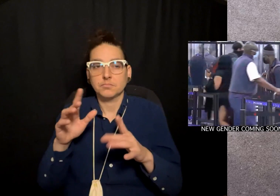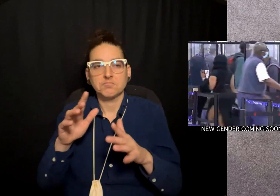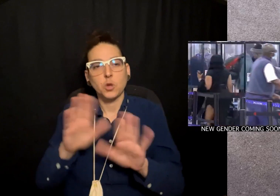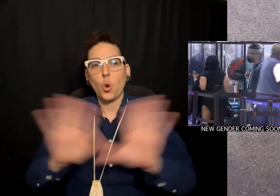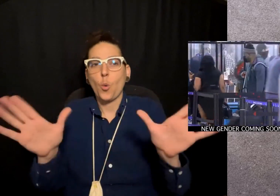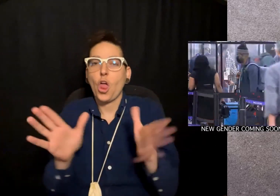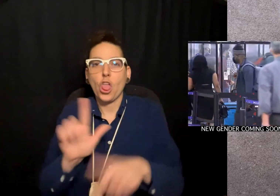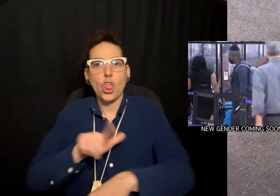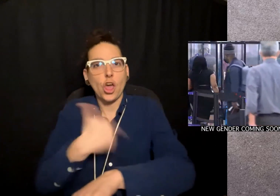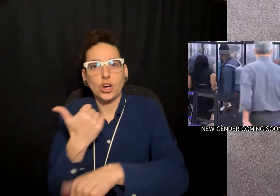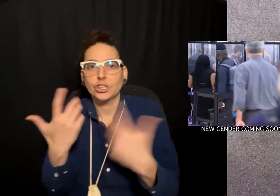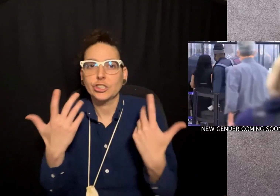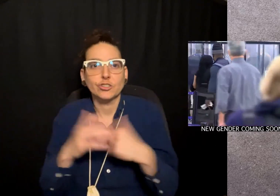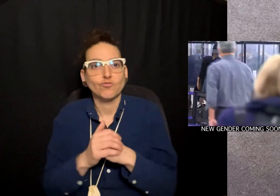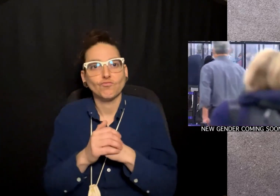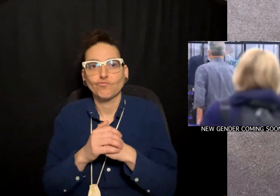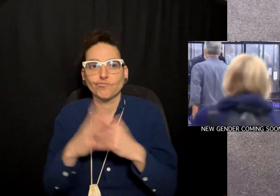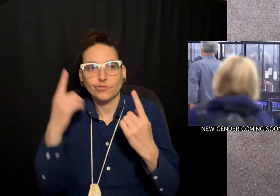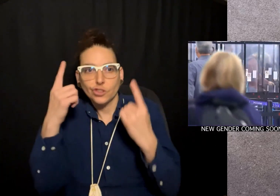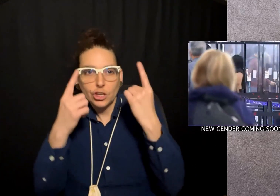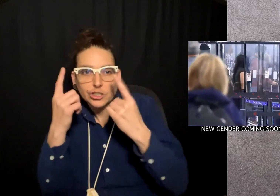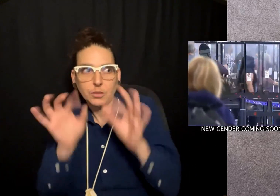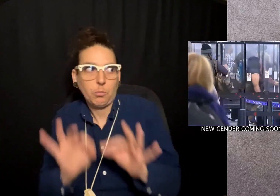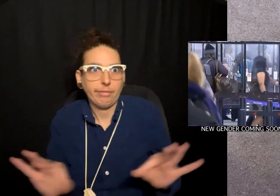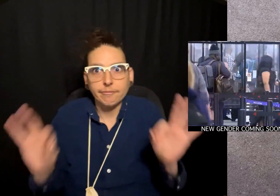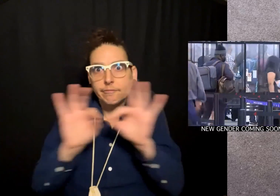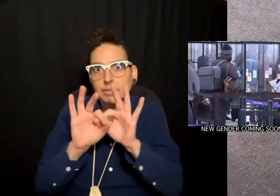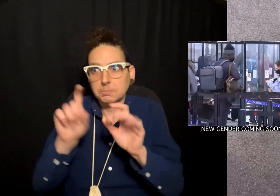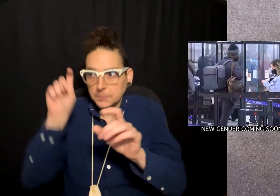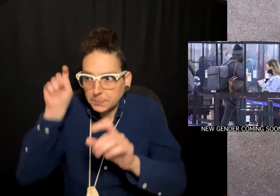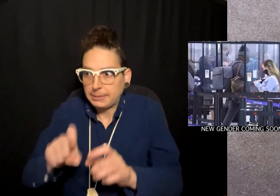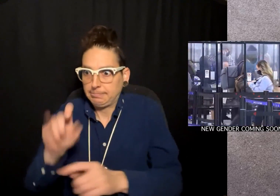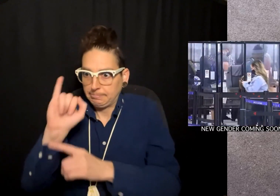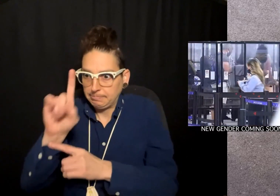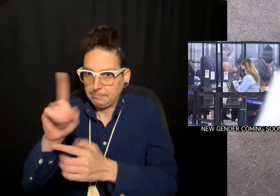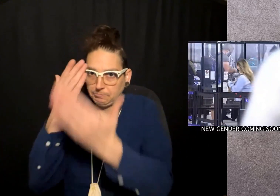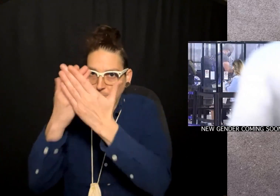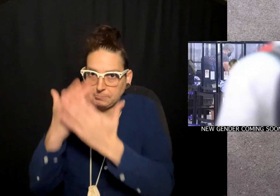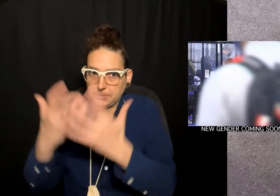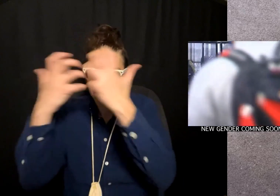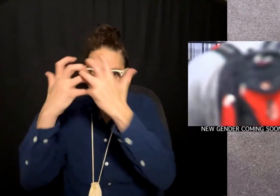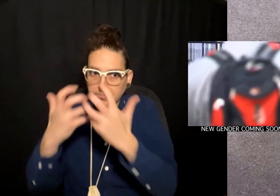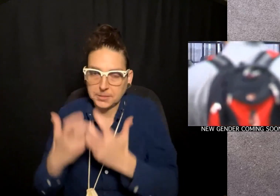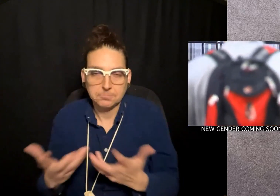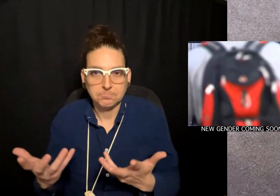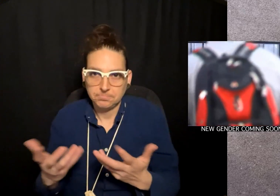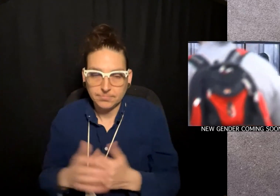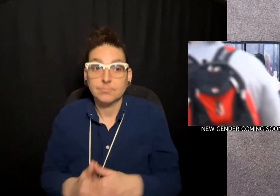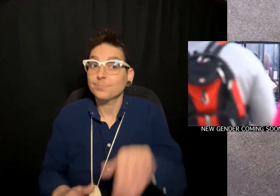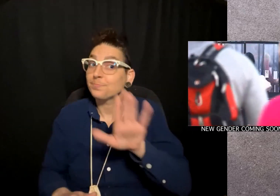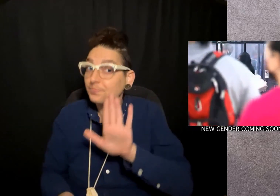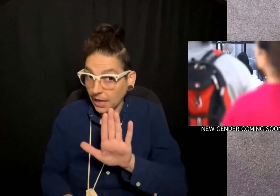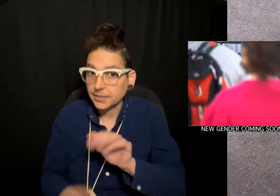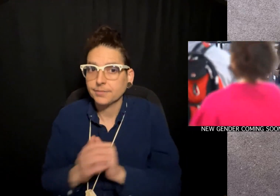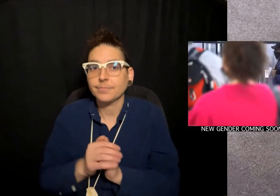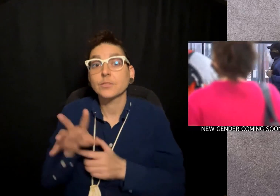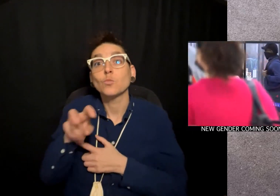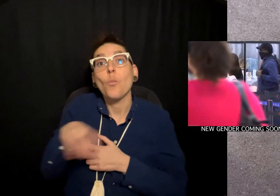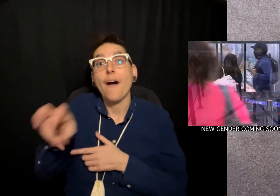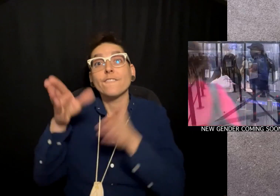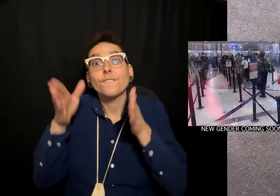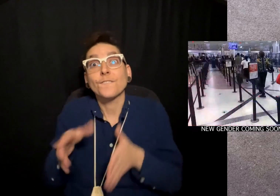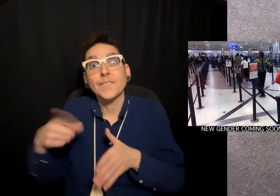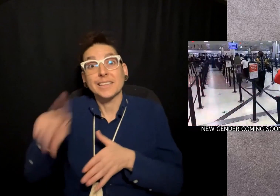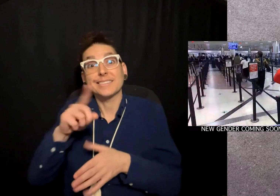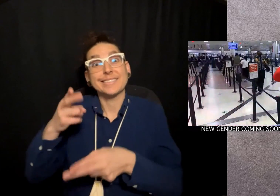gender identification will no longer be considered relevant for identification verification but